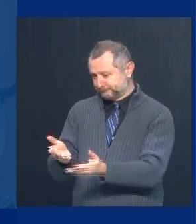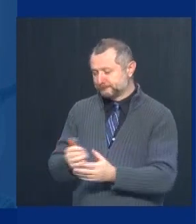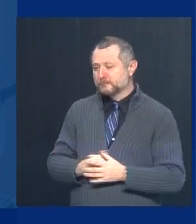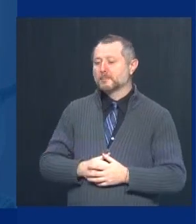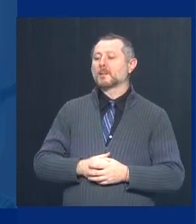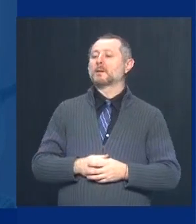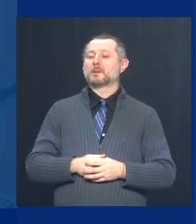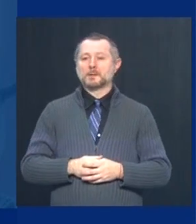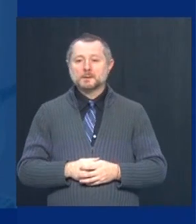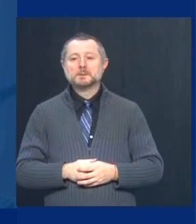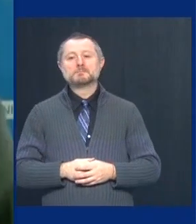ARE SO DIFFICULT.